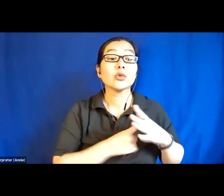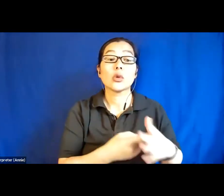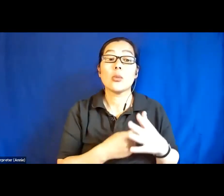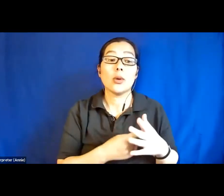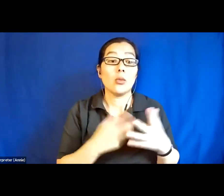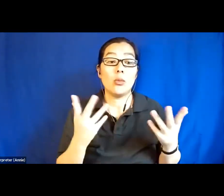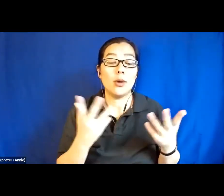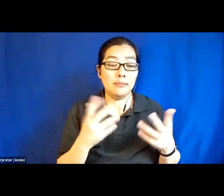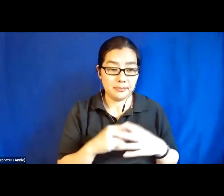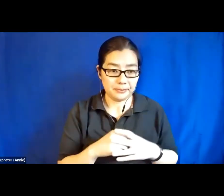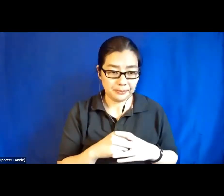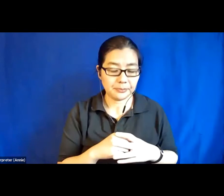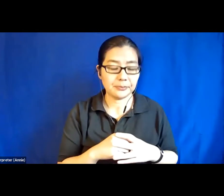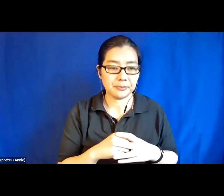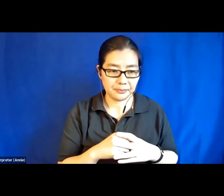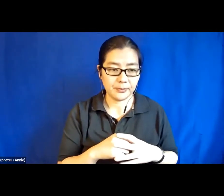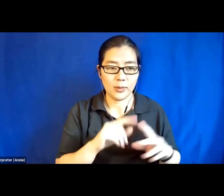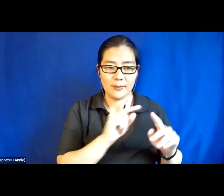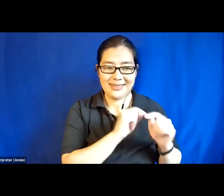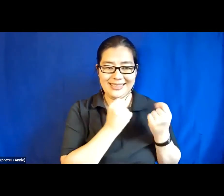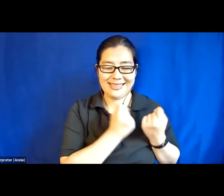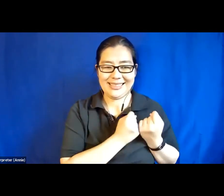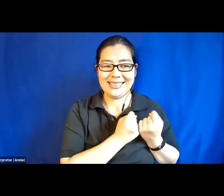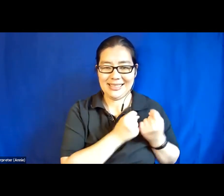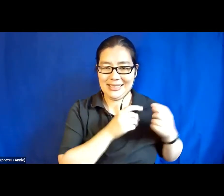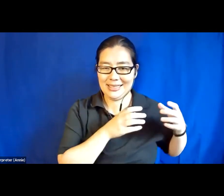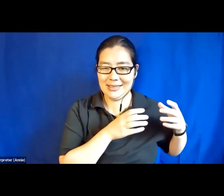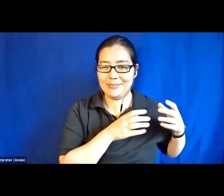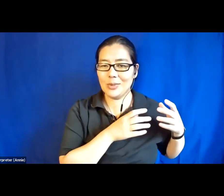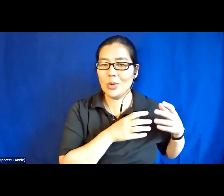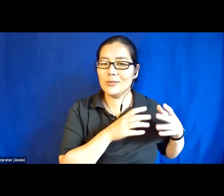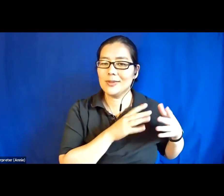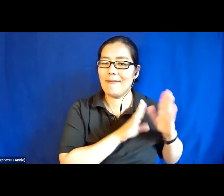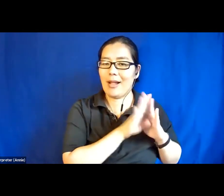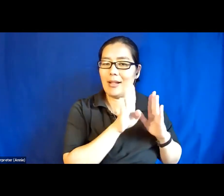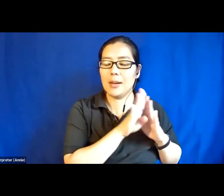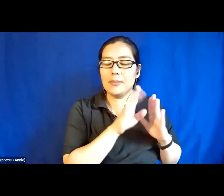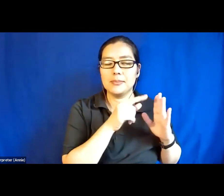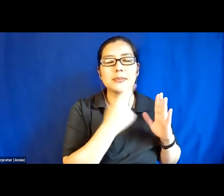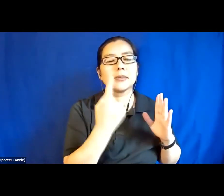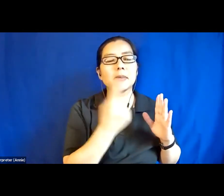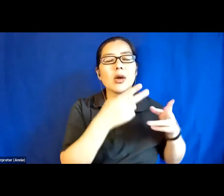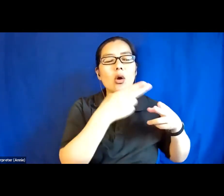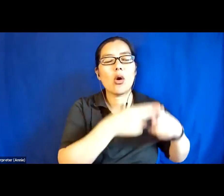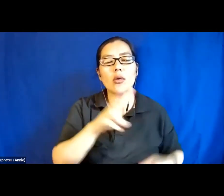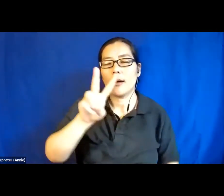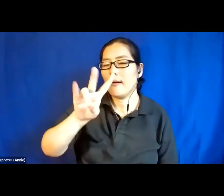a team who has developed a thing called Vizling. It's an app. So